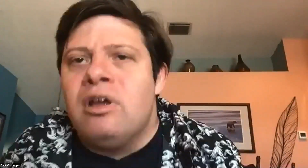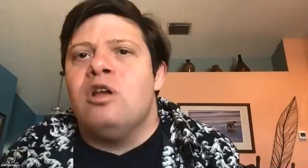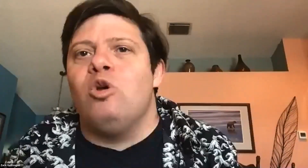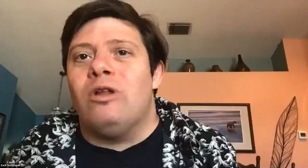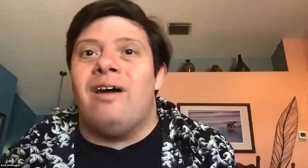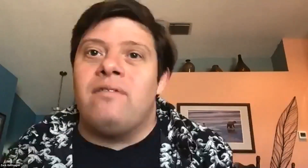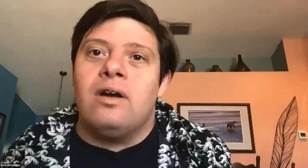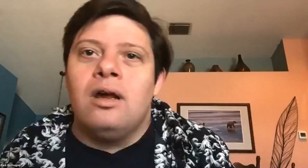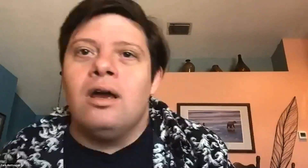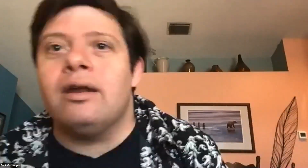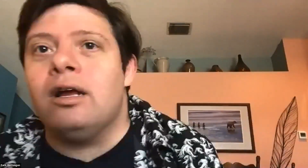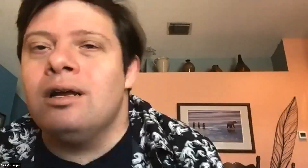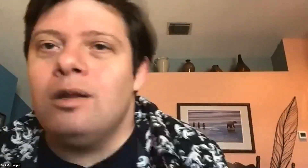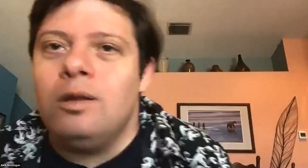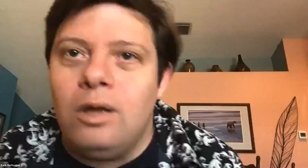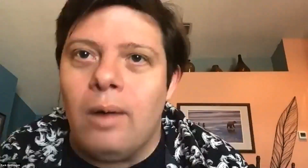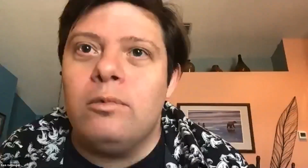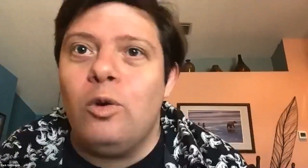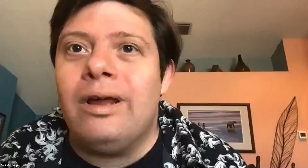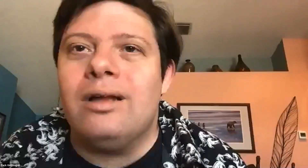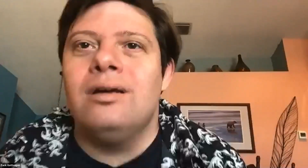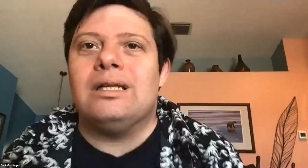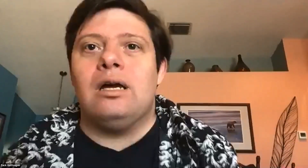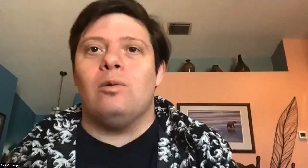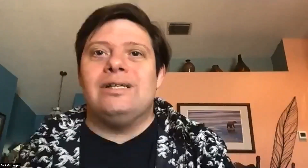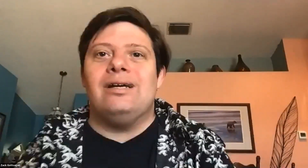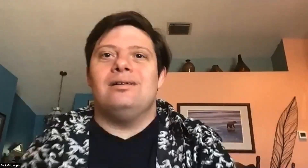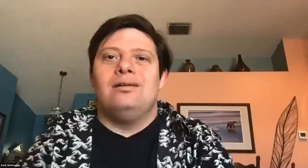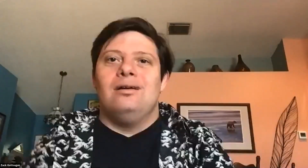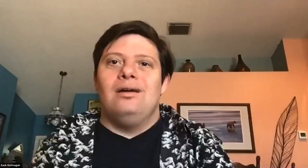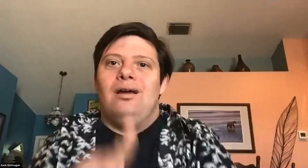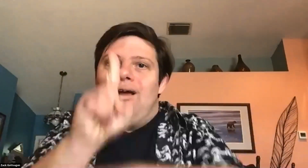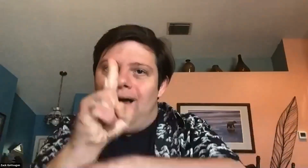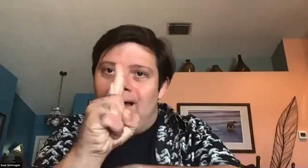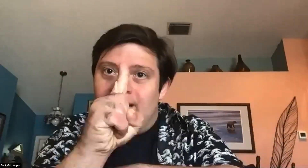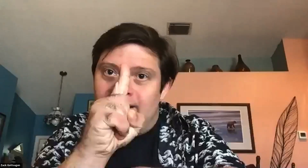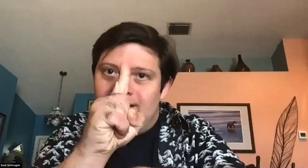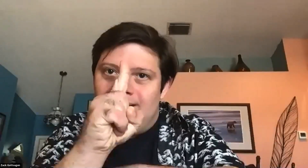the signing thing.